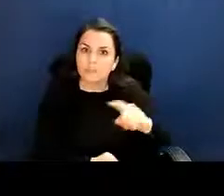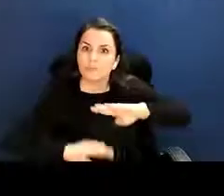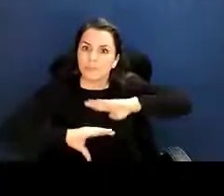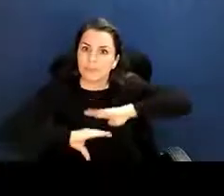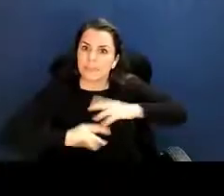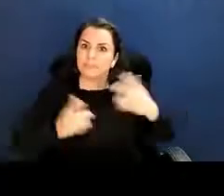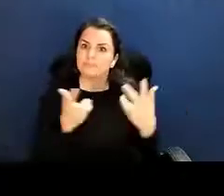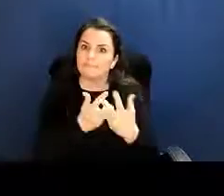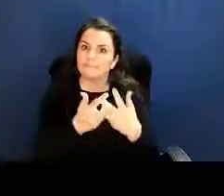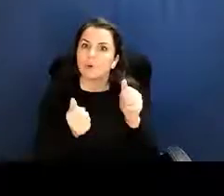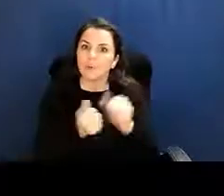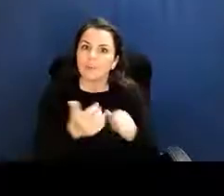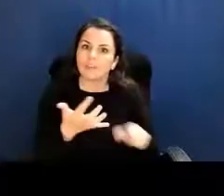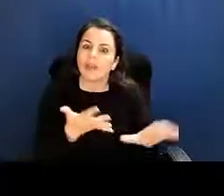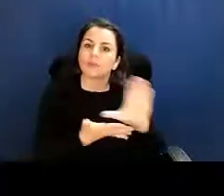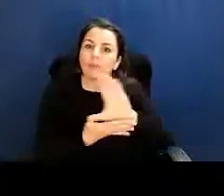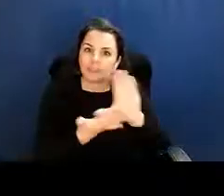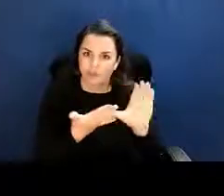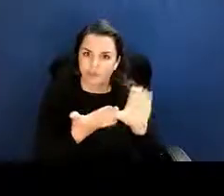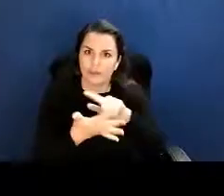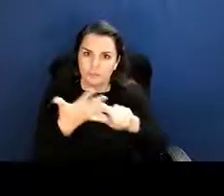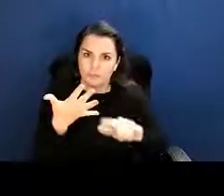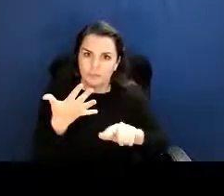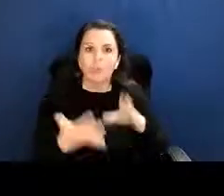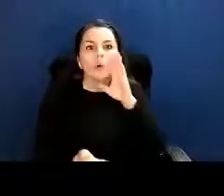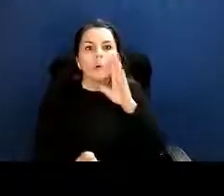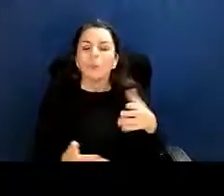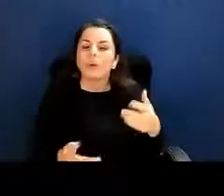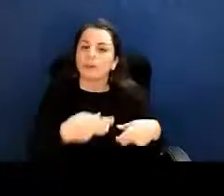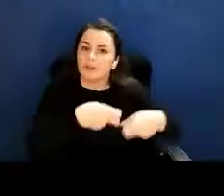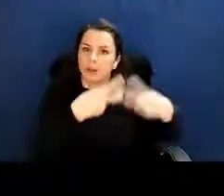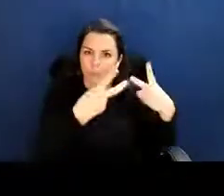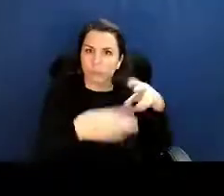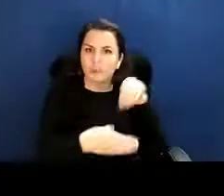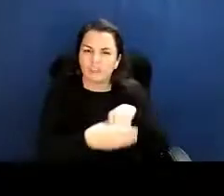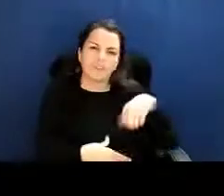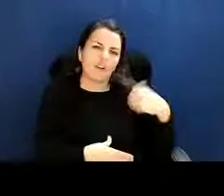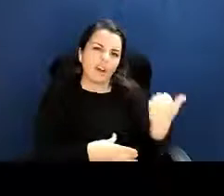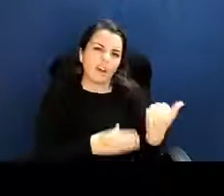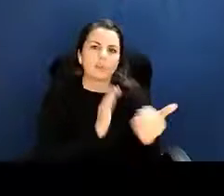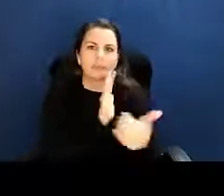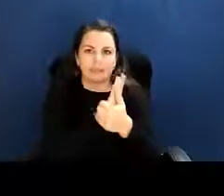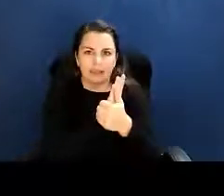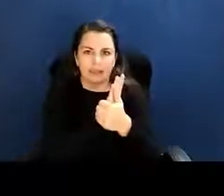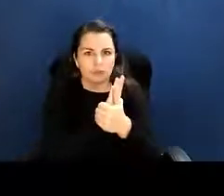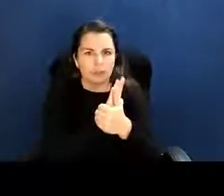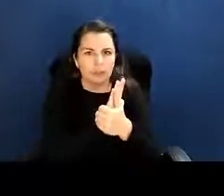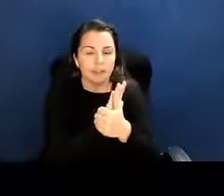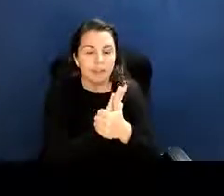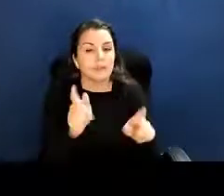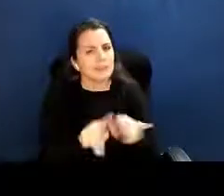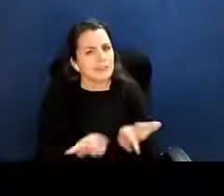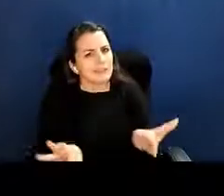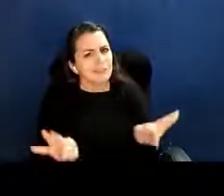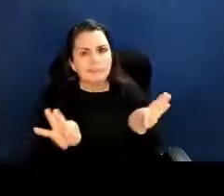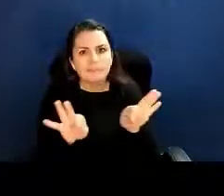You would upload that in the other attachments section and this is really important because if you don't include this,